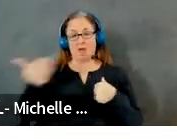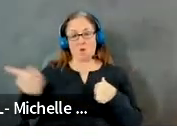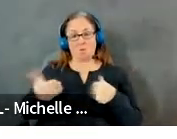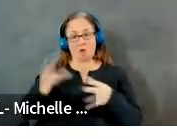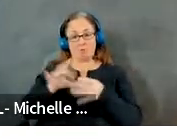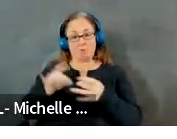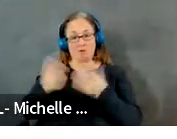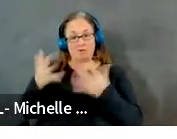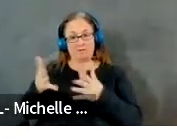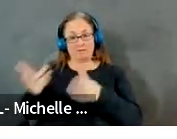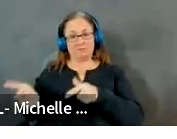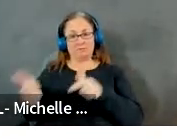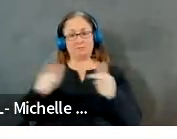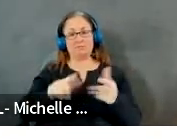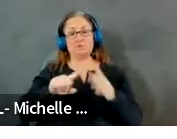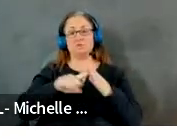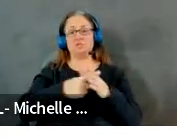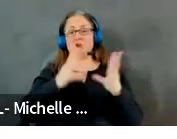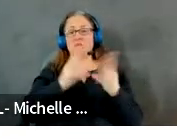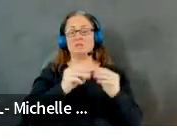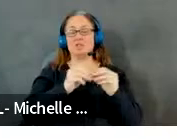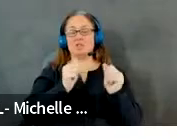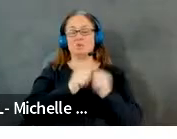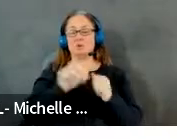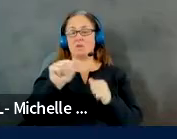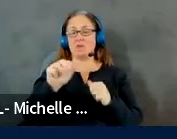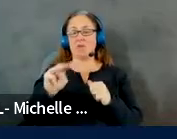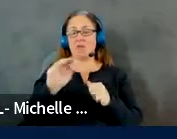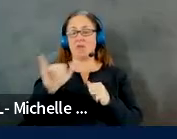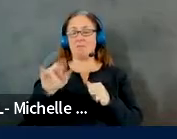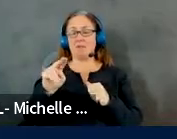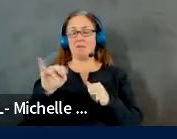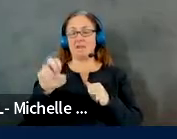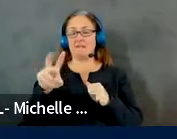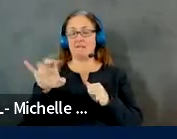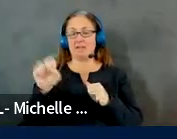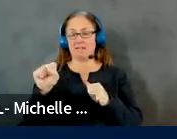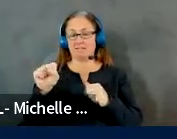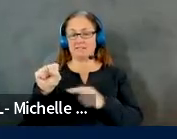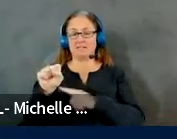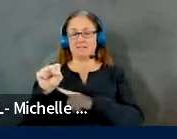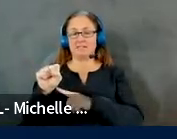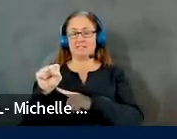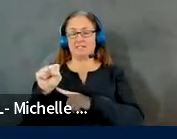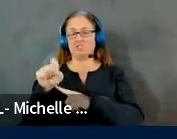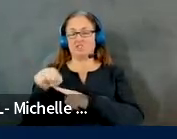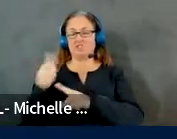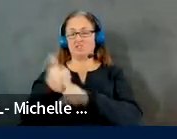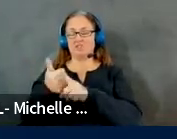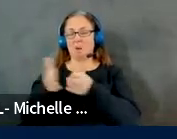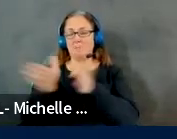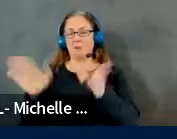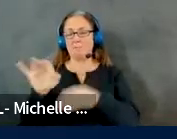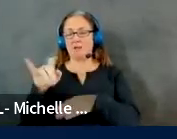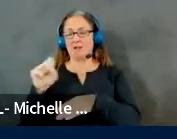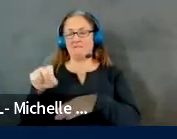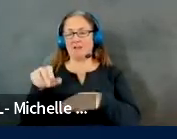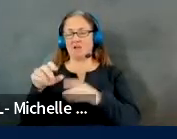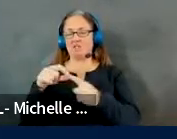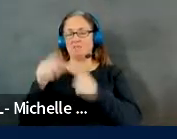we will begin the session with Amy Nieves, Public Affairs Specialist for the U.S. Access Board who